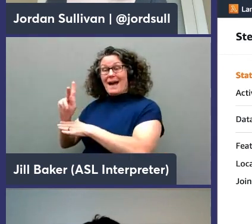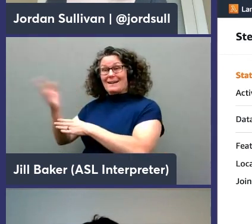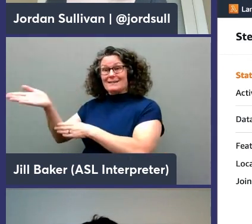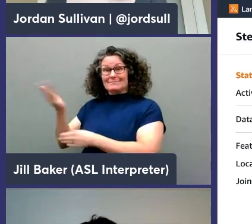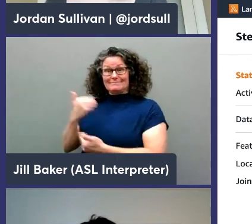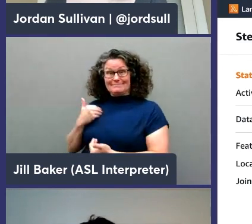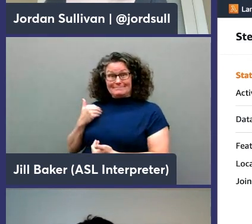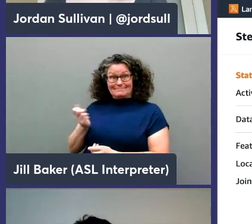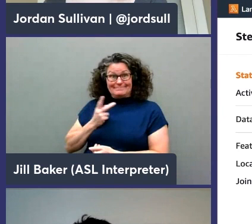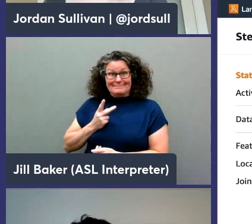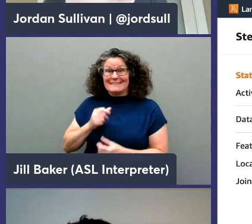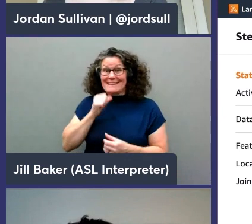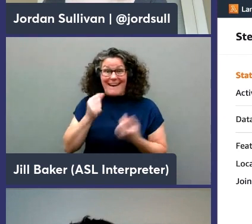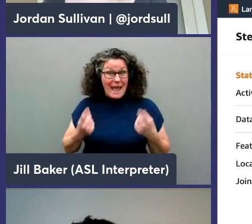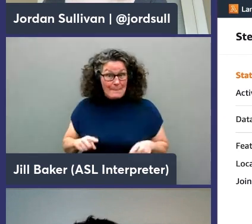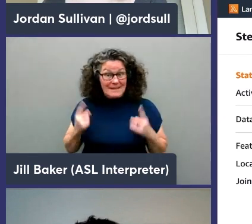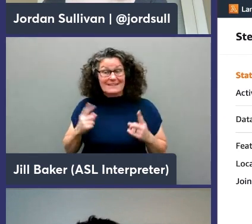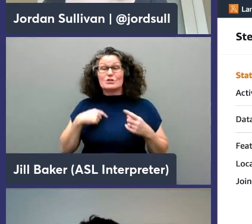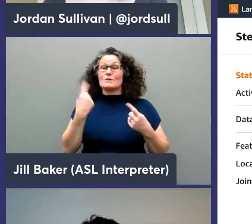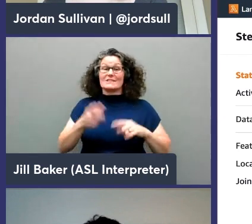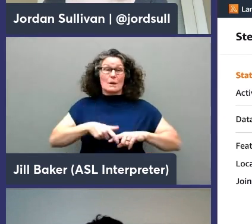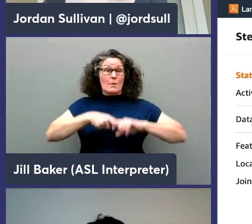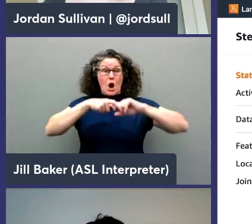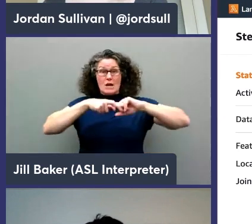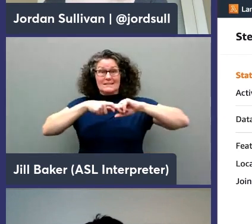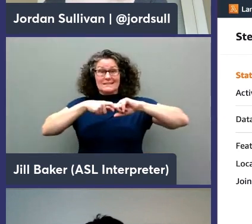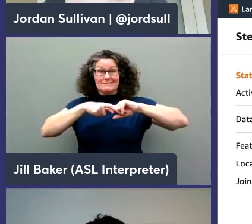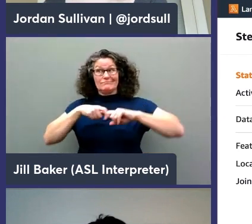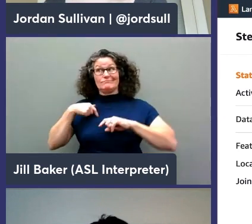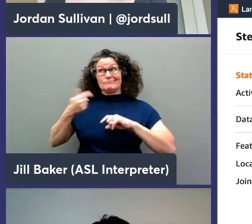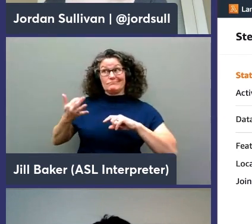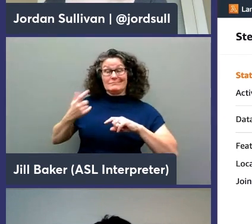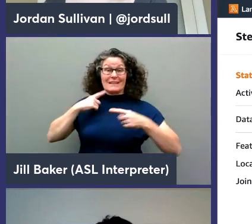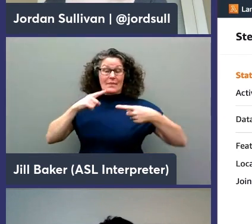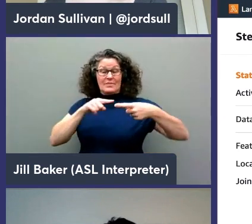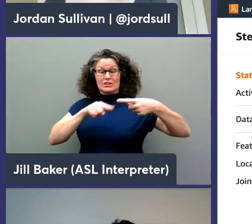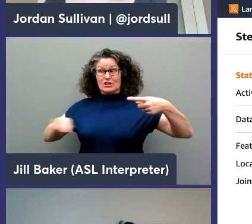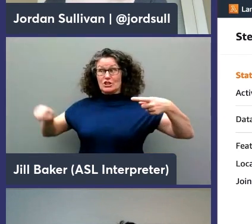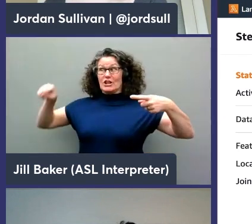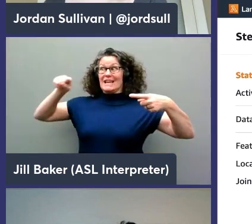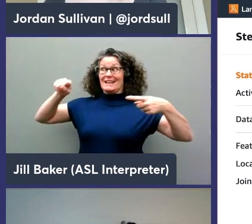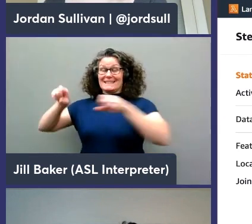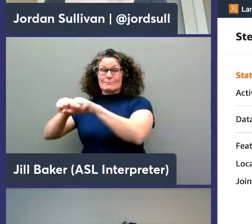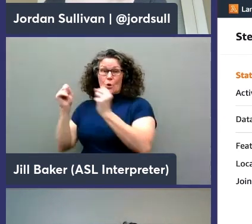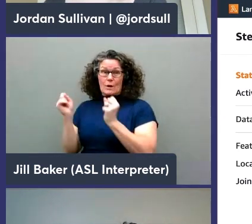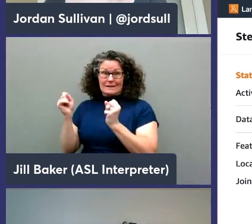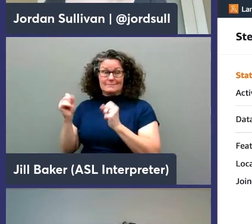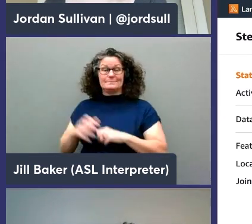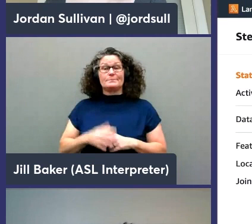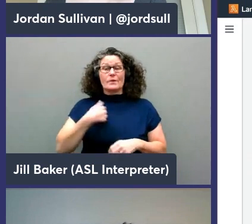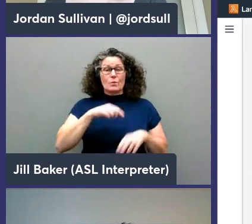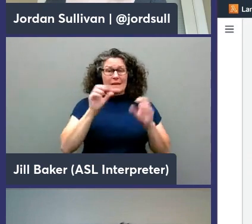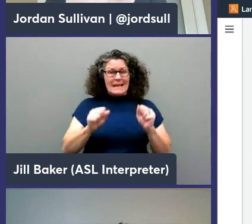so it's just gonna stay paused here, because the circuit's broken. So, we can go and check out SQS.